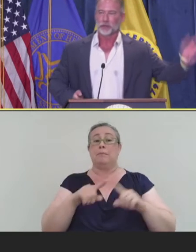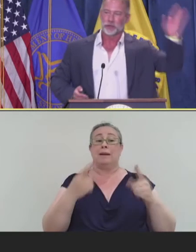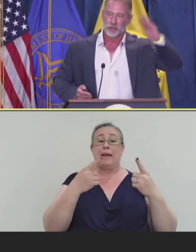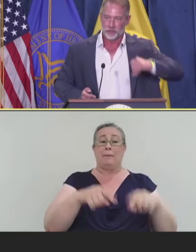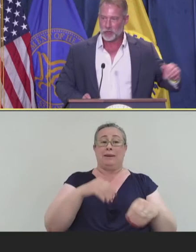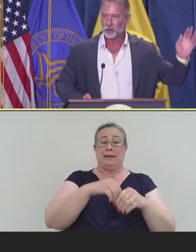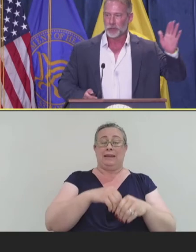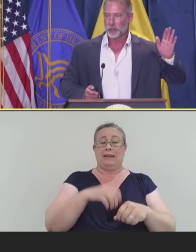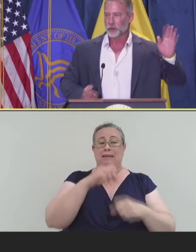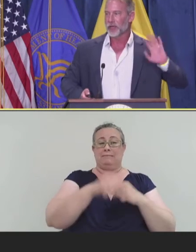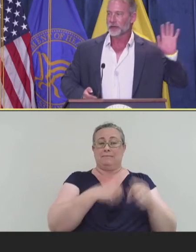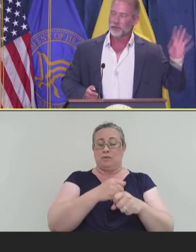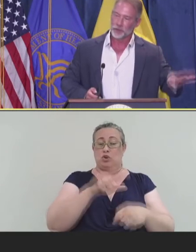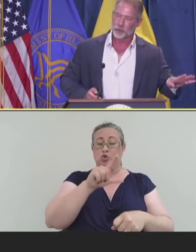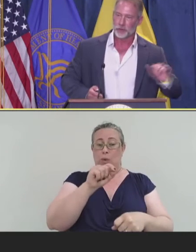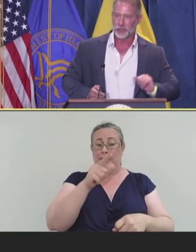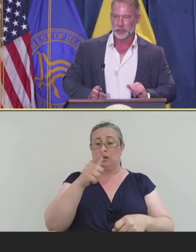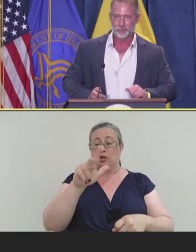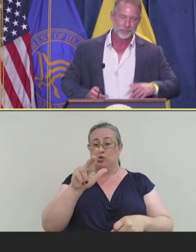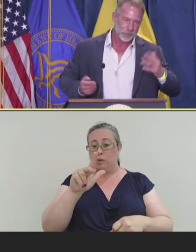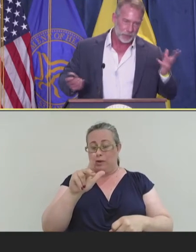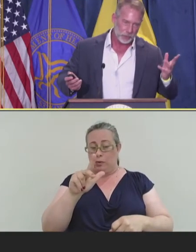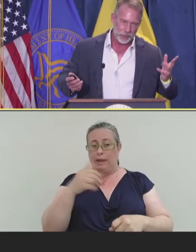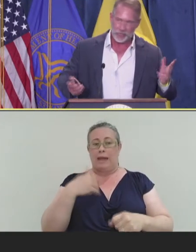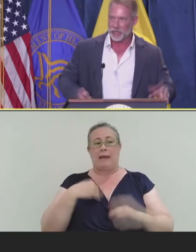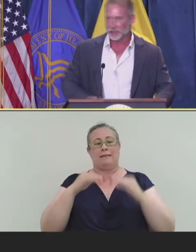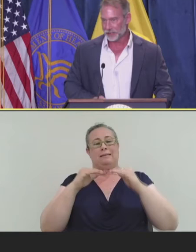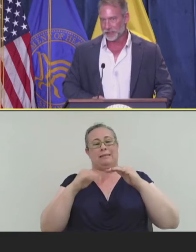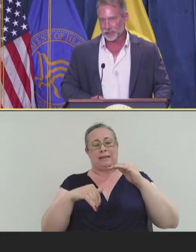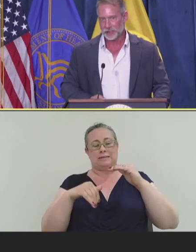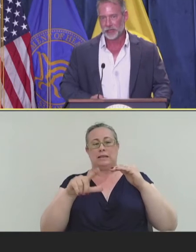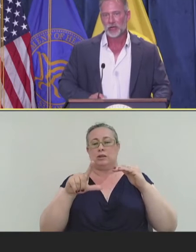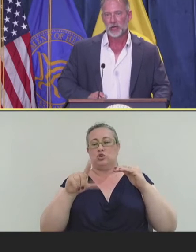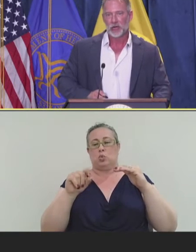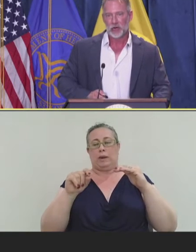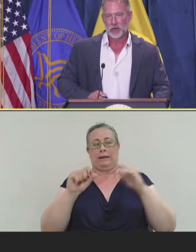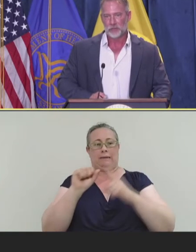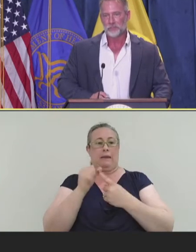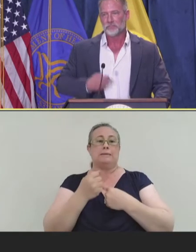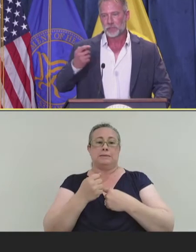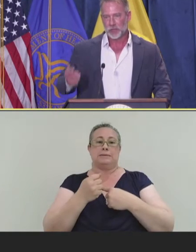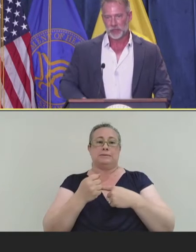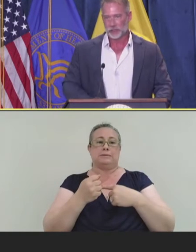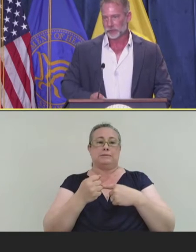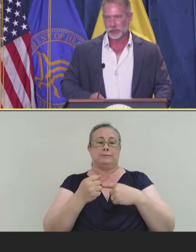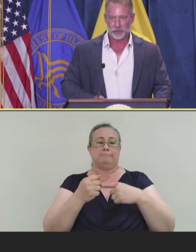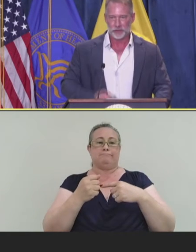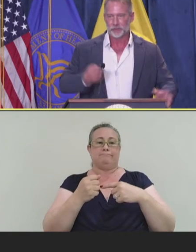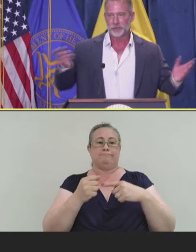which was the following year, we had fewer than 20 cases, as a result of,